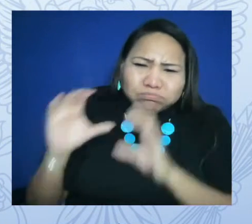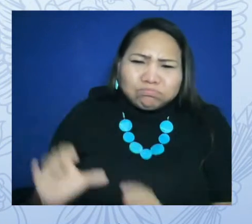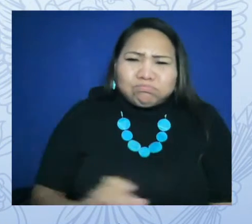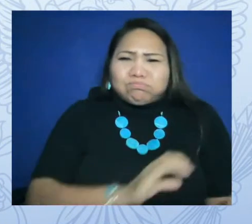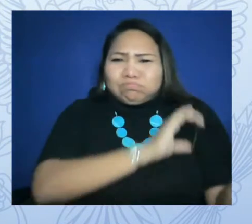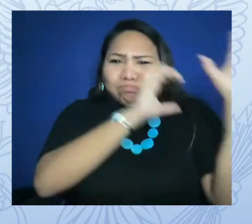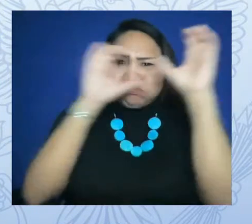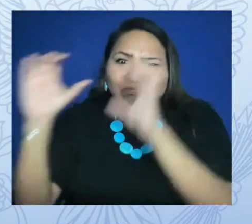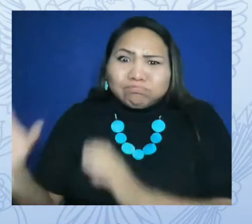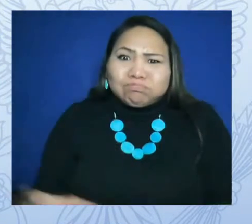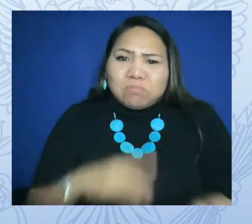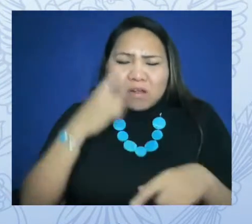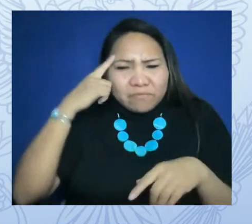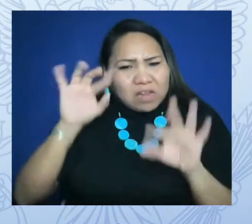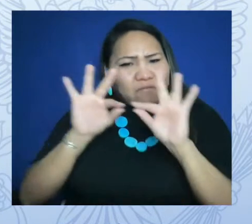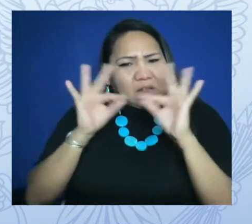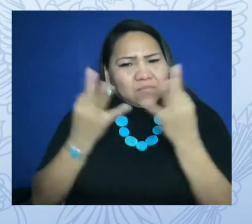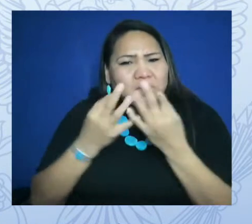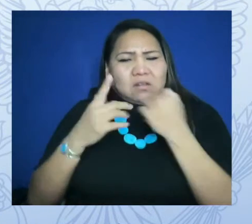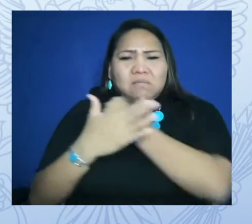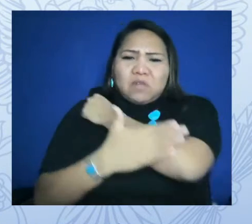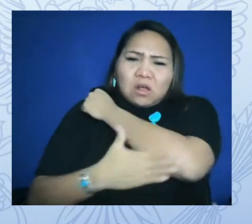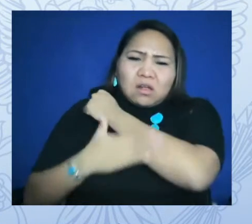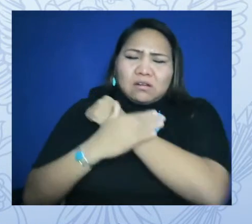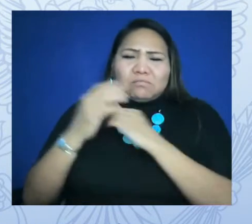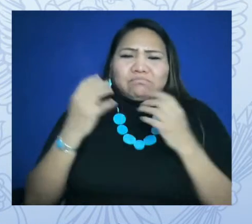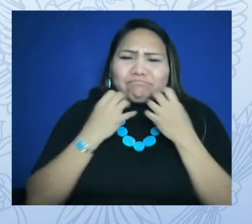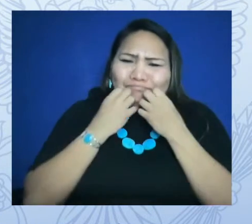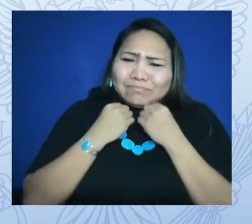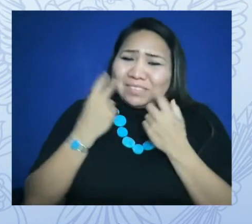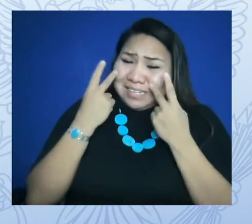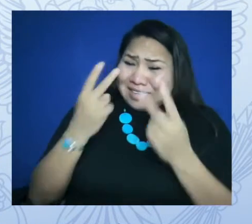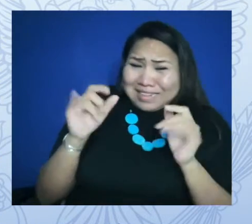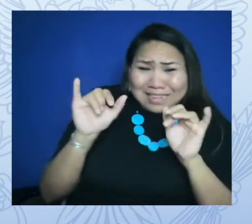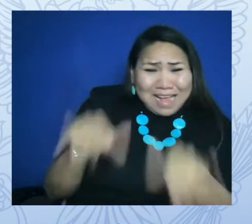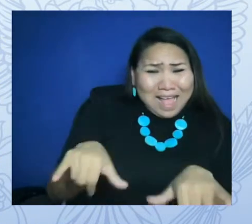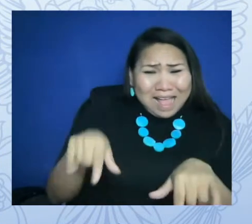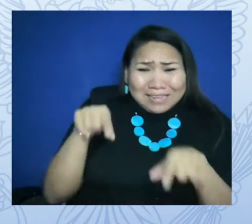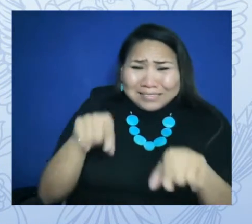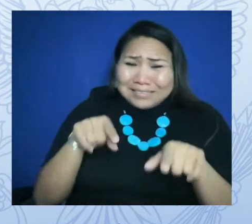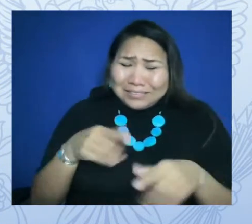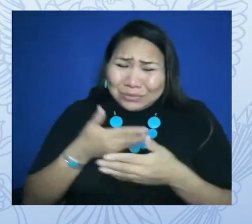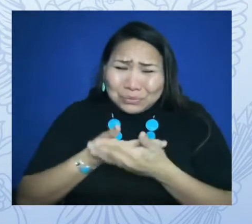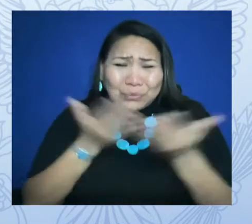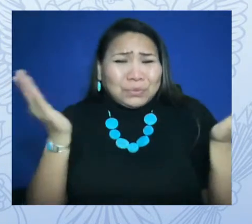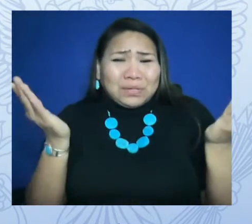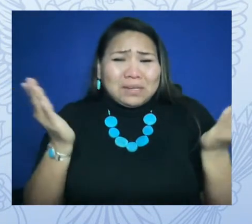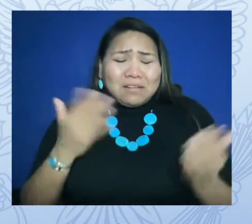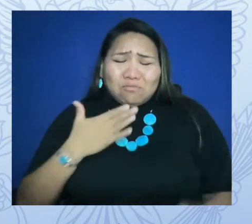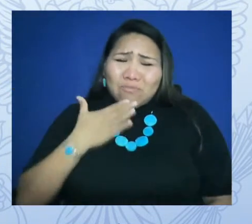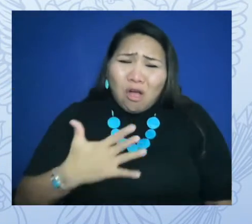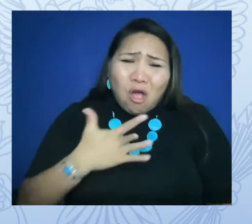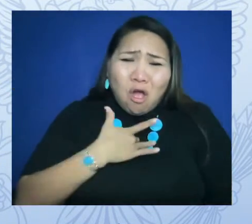Good hearted. Ready for anything, fighting for what you believe in. For the future that we all share.